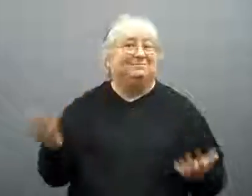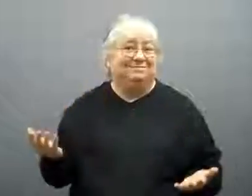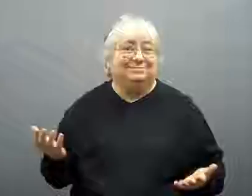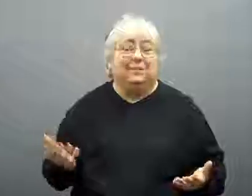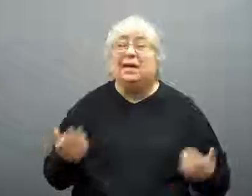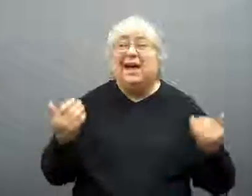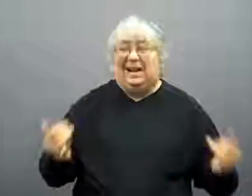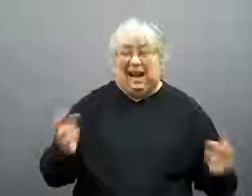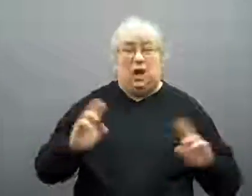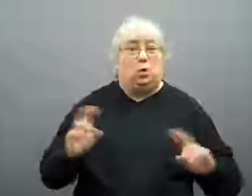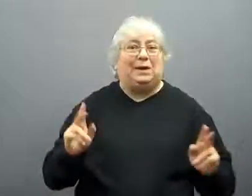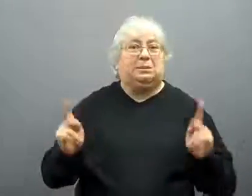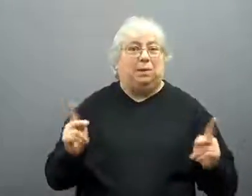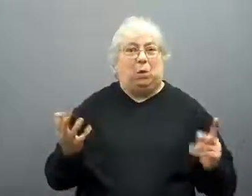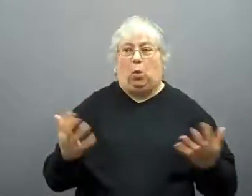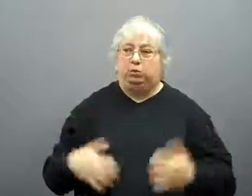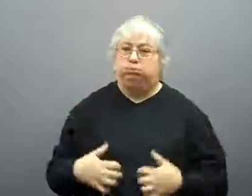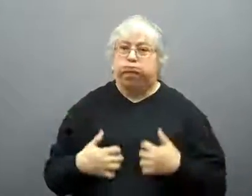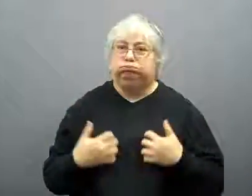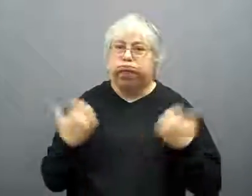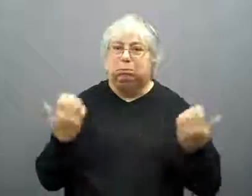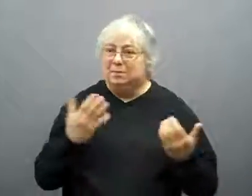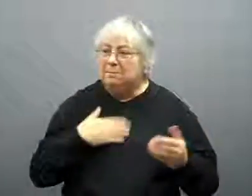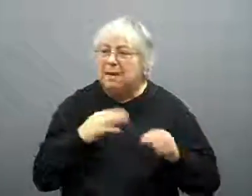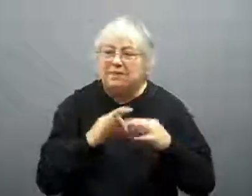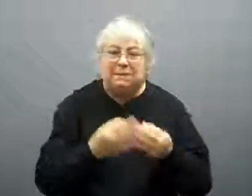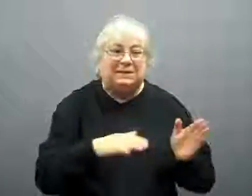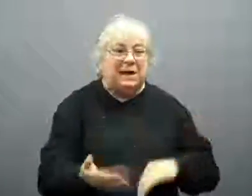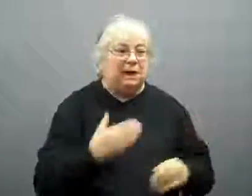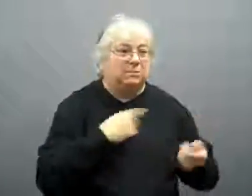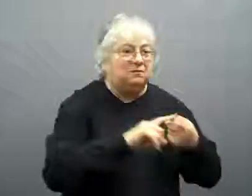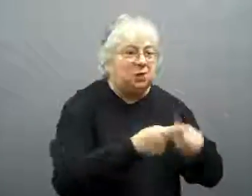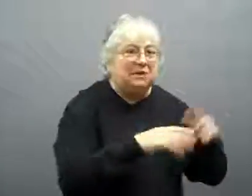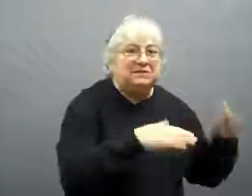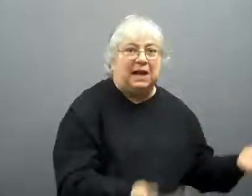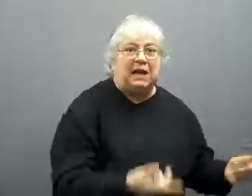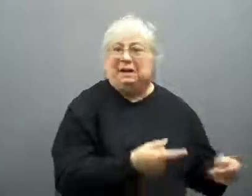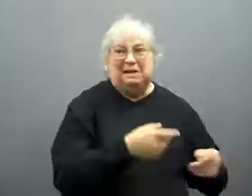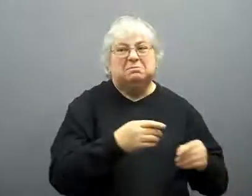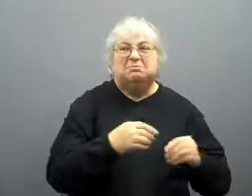People are angry over having lost their loved ones and friends.